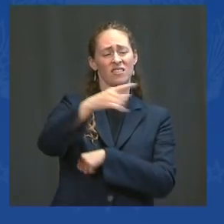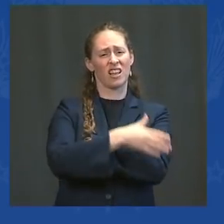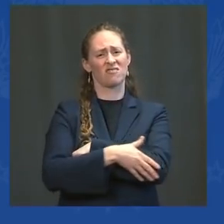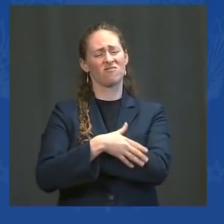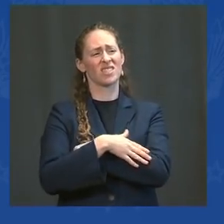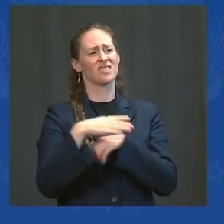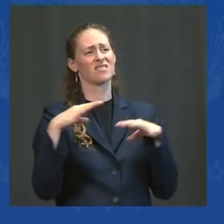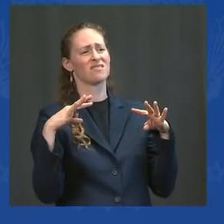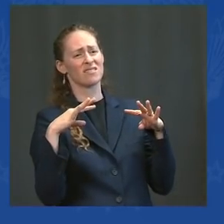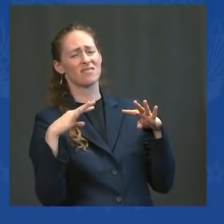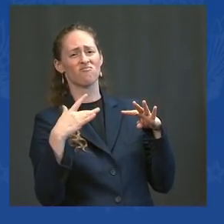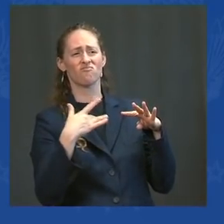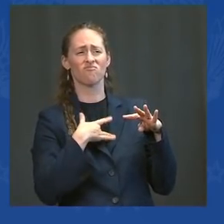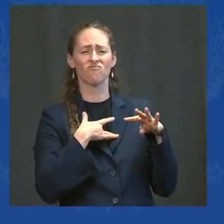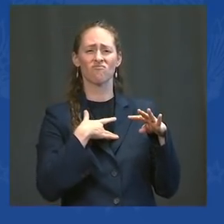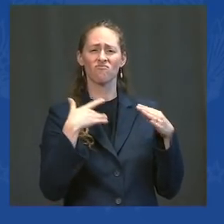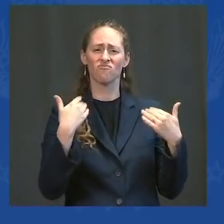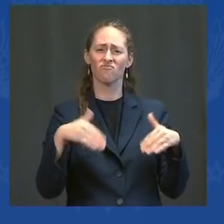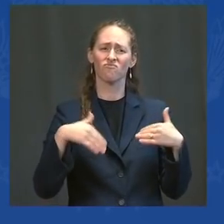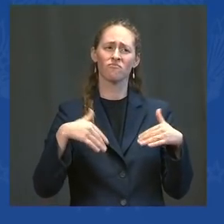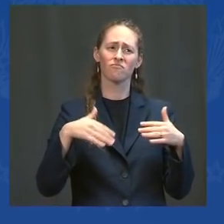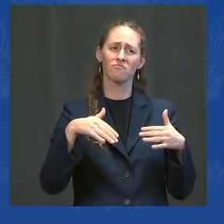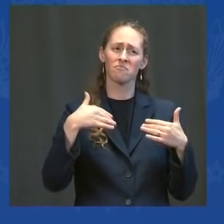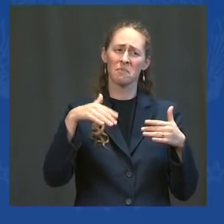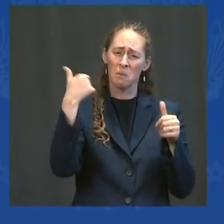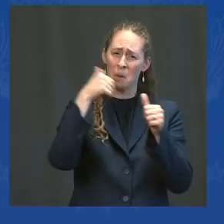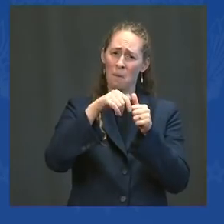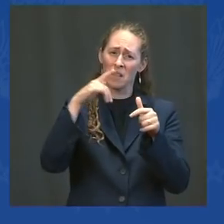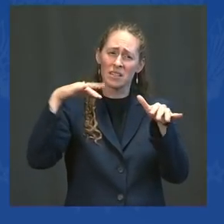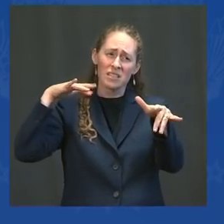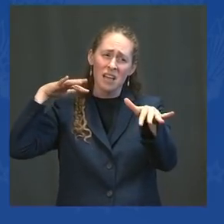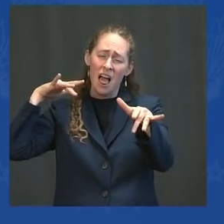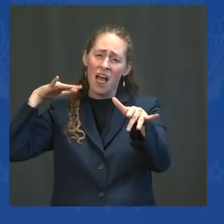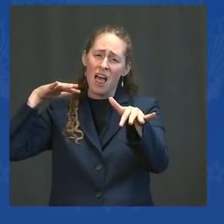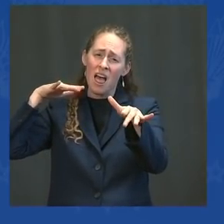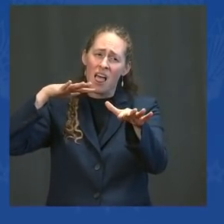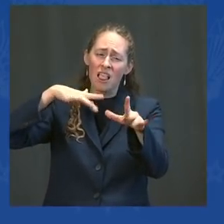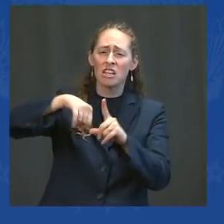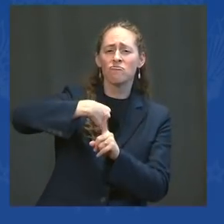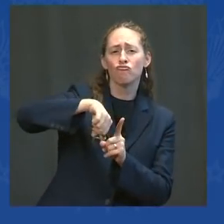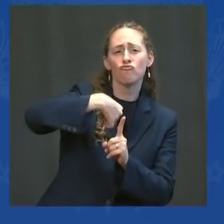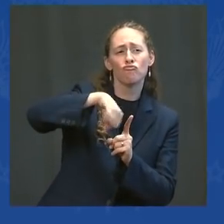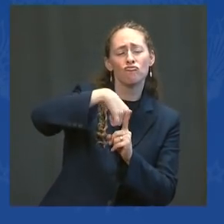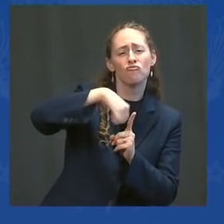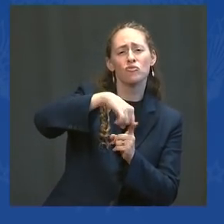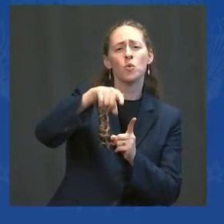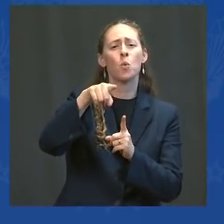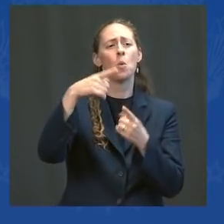by thousands of violent insurrectionists at the Capitol of the United States of America.